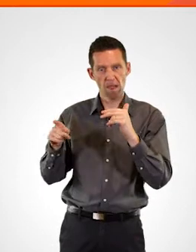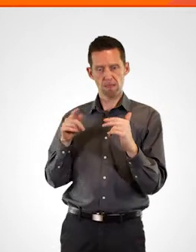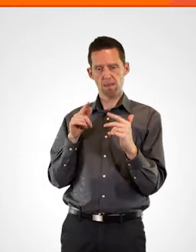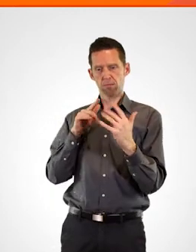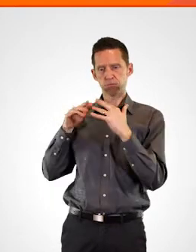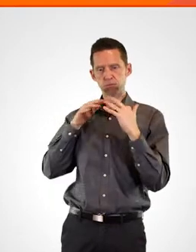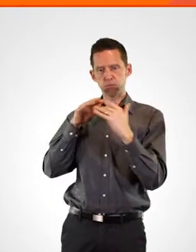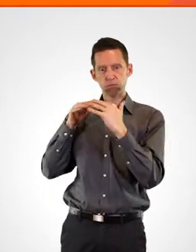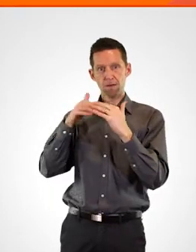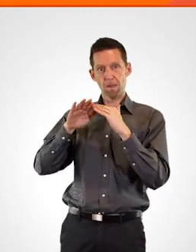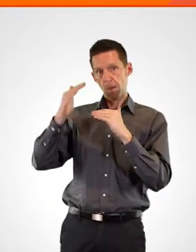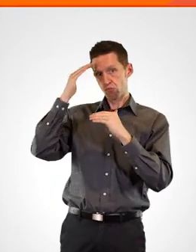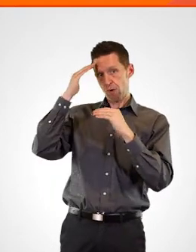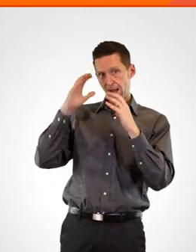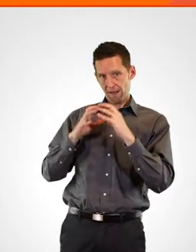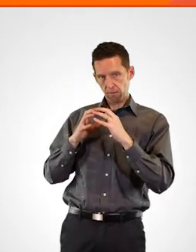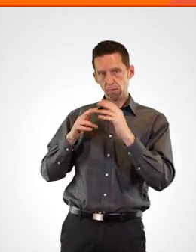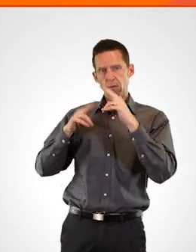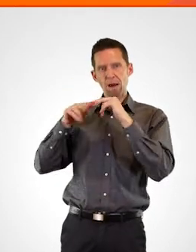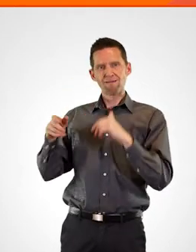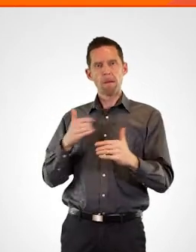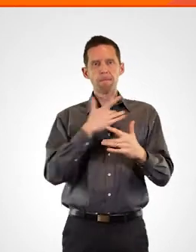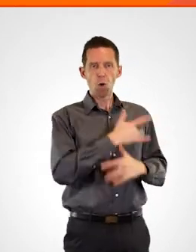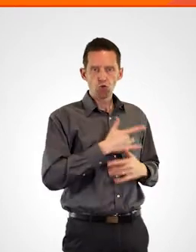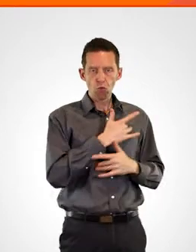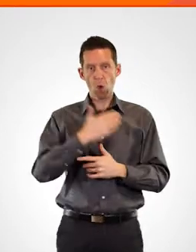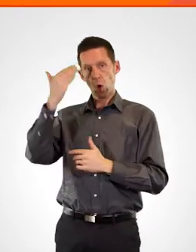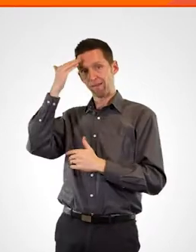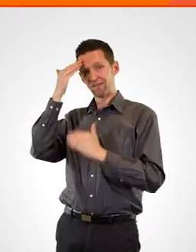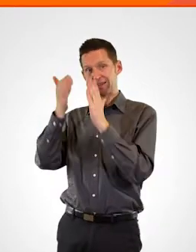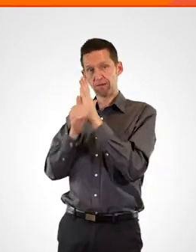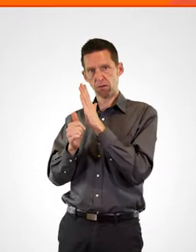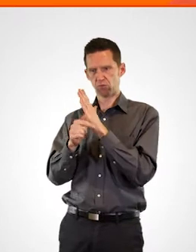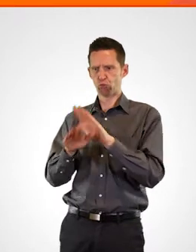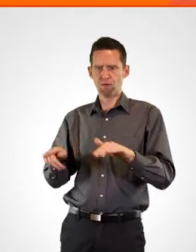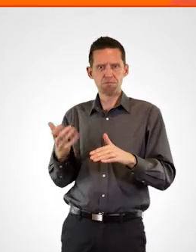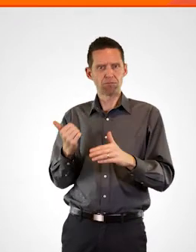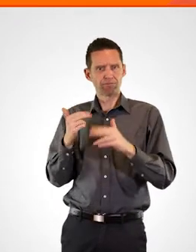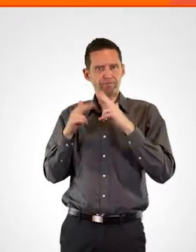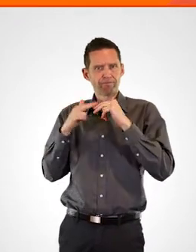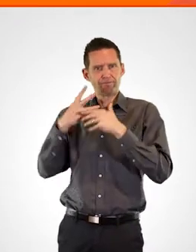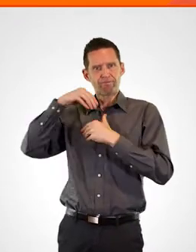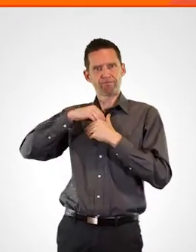between all the different areas of the brain, building the emotional and cognitive skills children need in life.